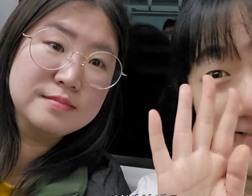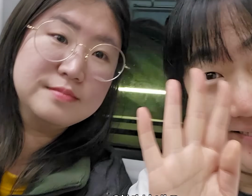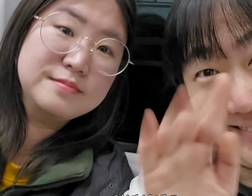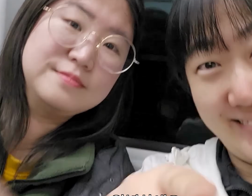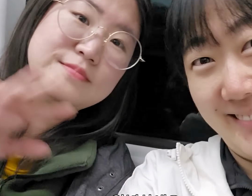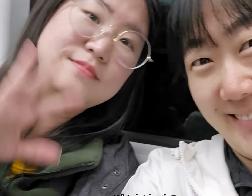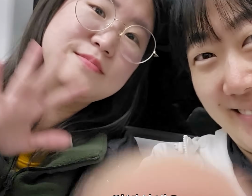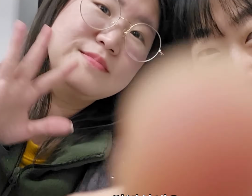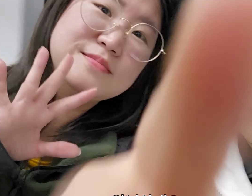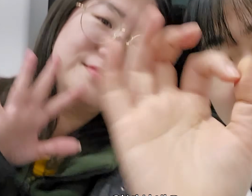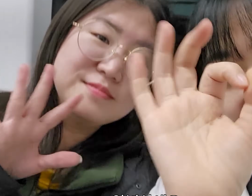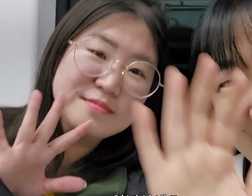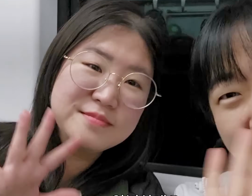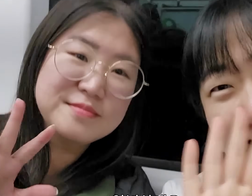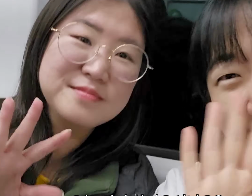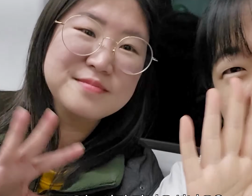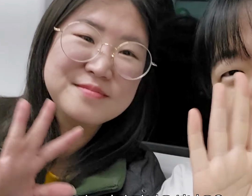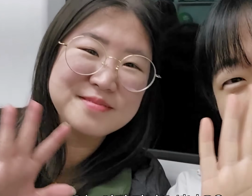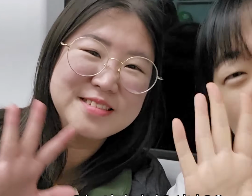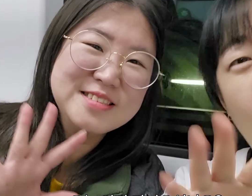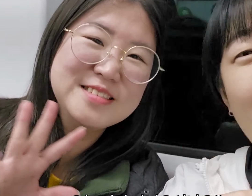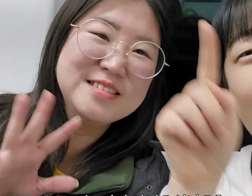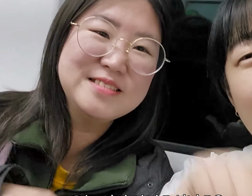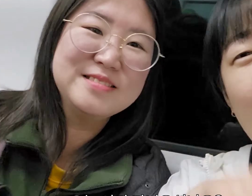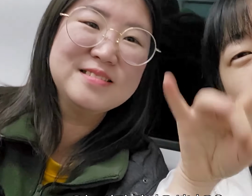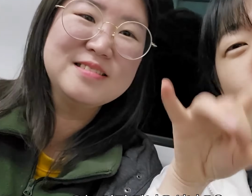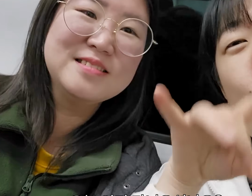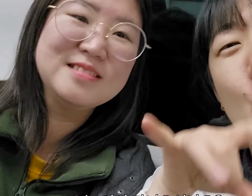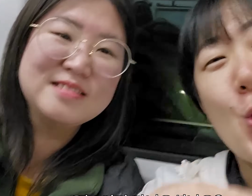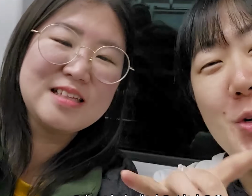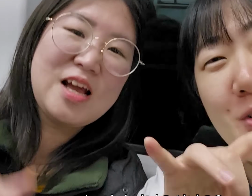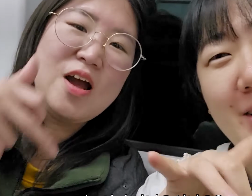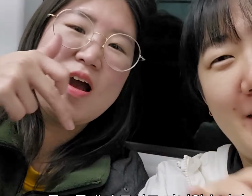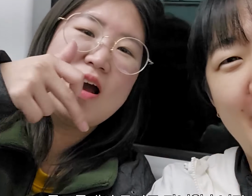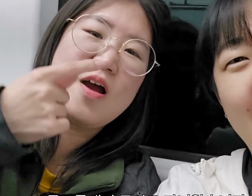Hello there! Where did you go today?